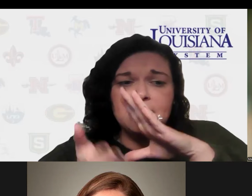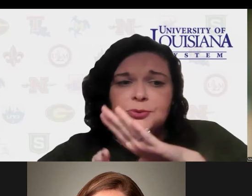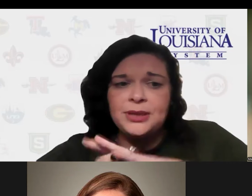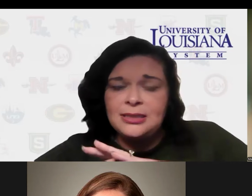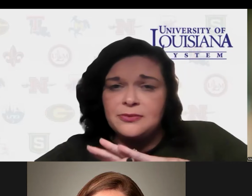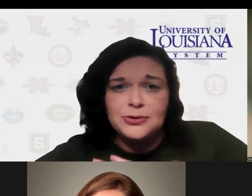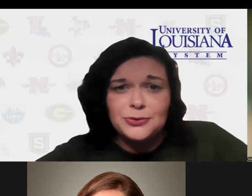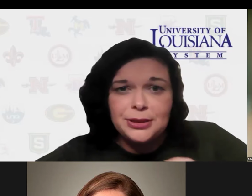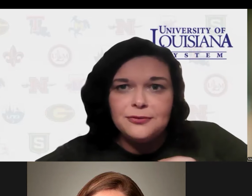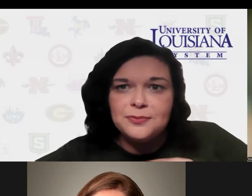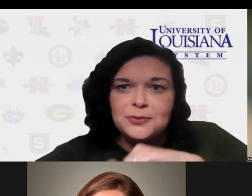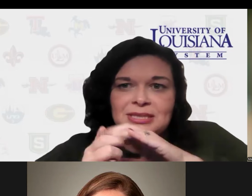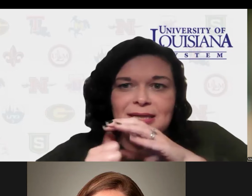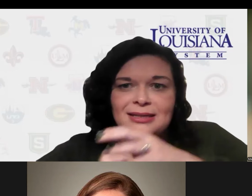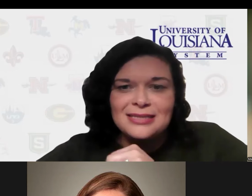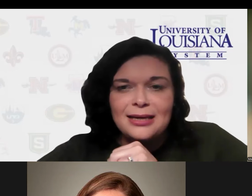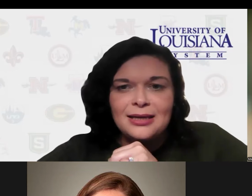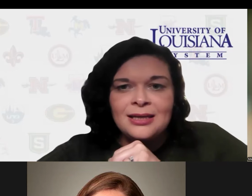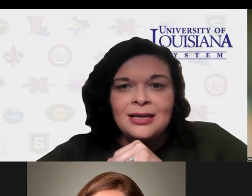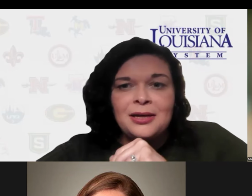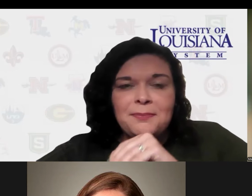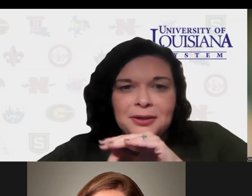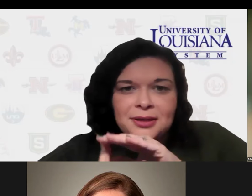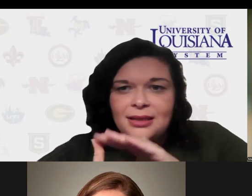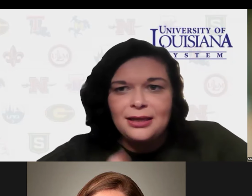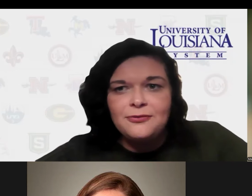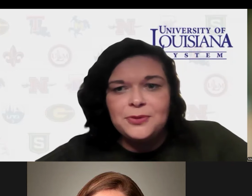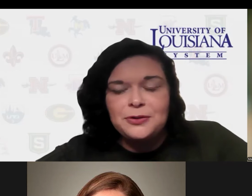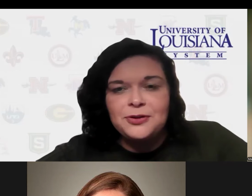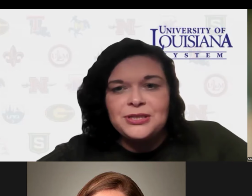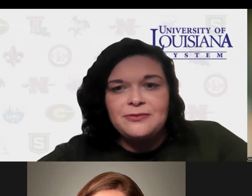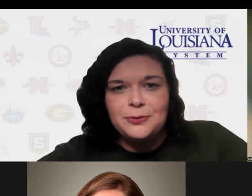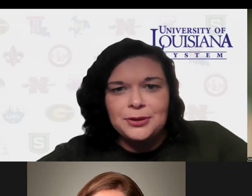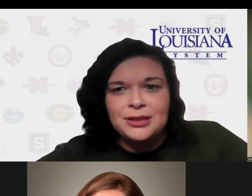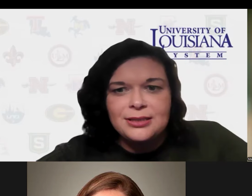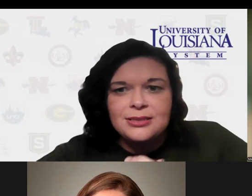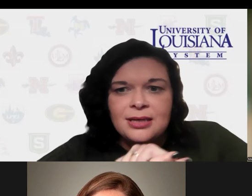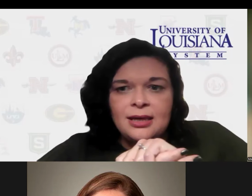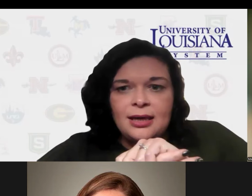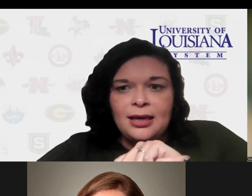Dr. Whitney Civil Sawyer from Louisiana Tech, Meredith King from University of New Orleans,